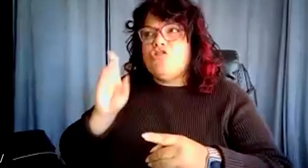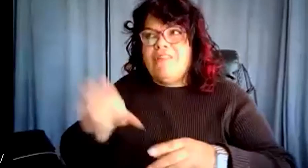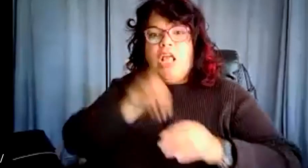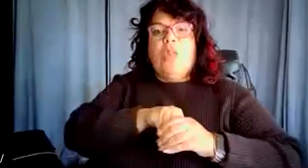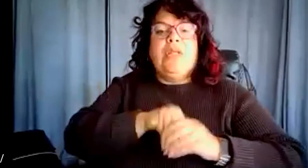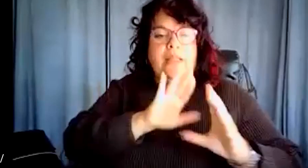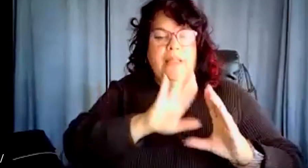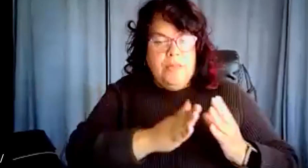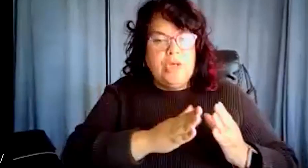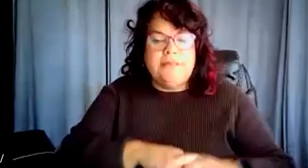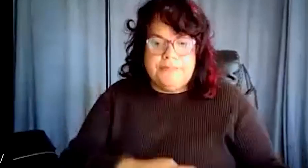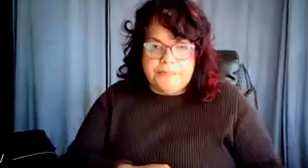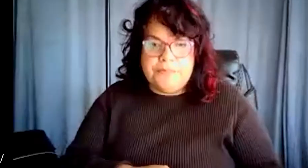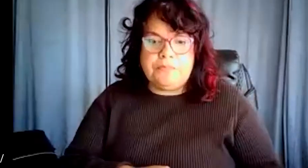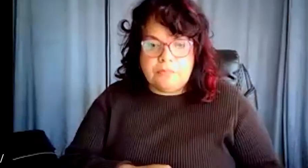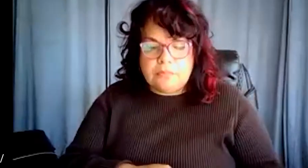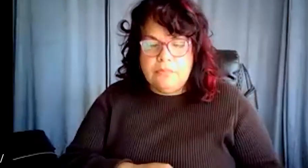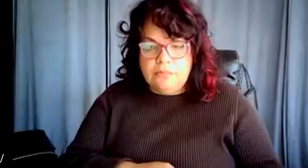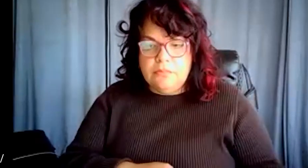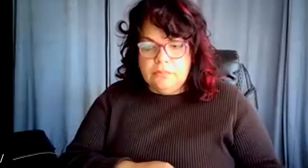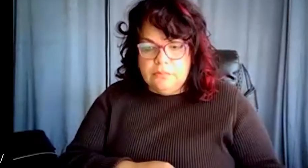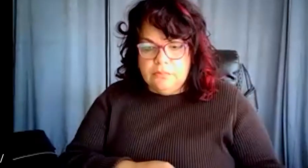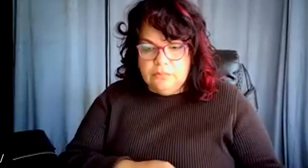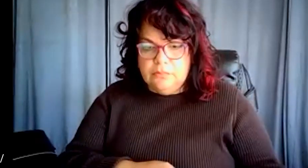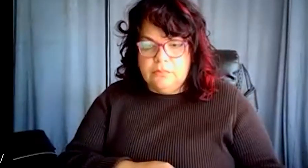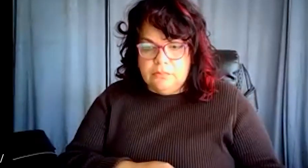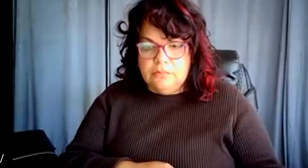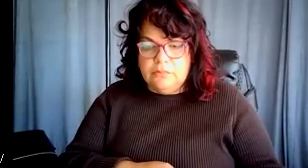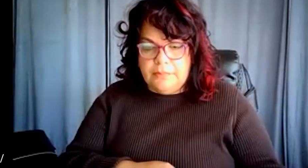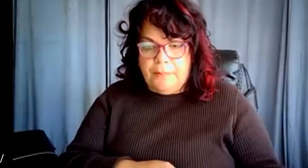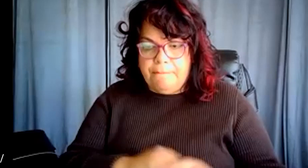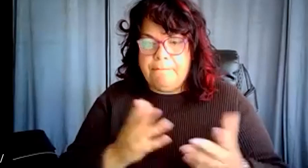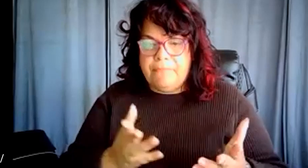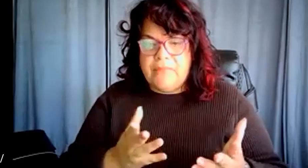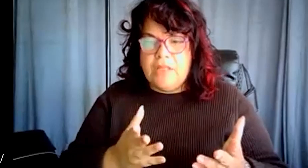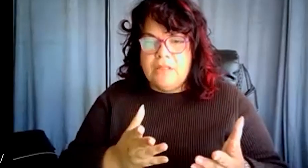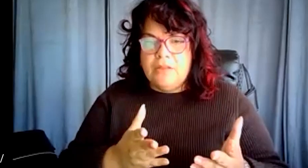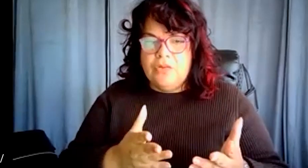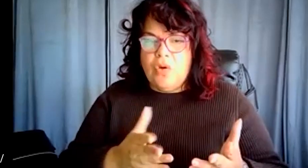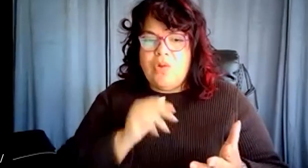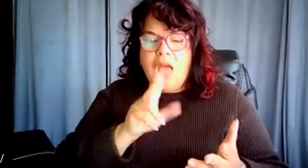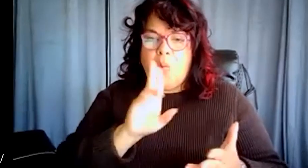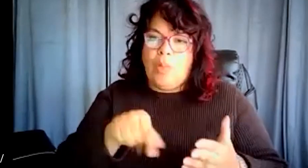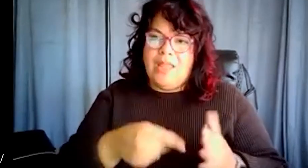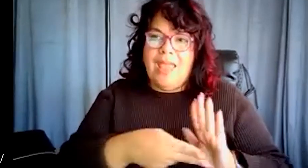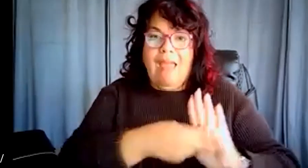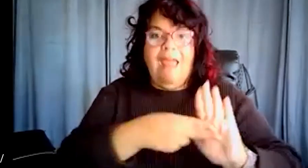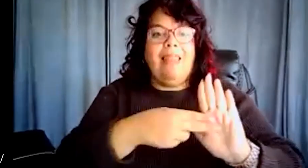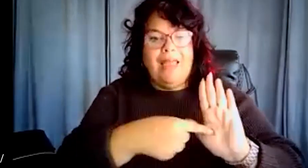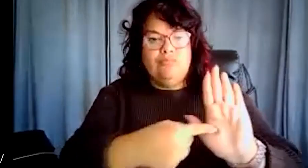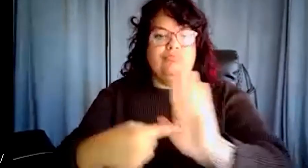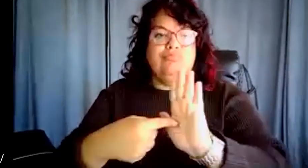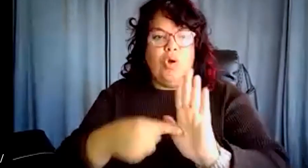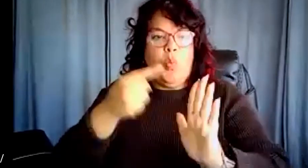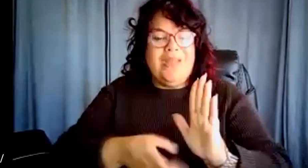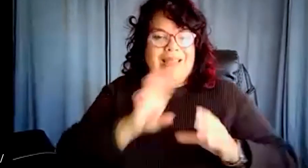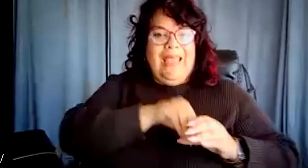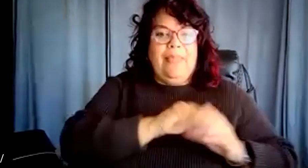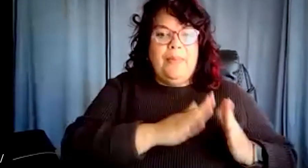And so, rather than highlight what's already in there, I think my goal going forward is